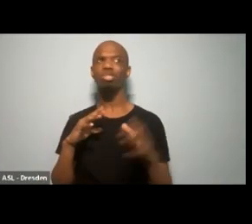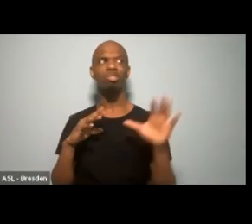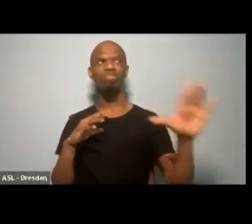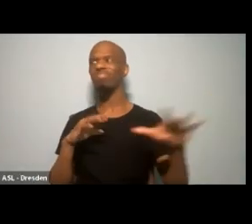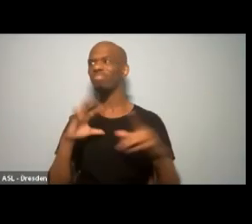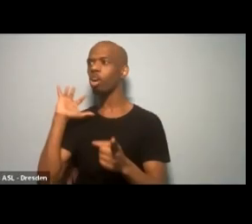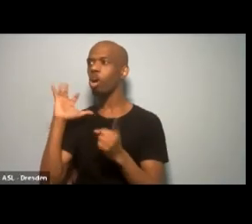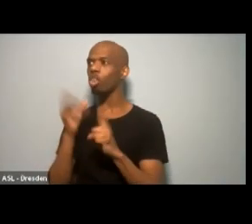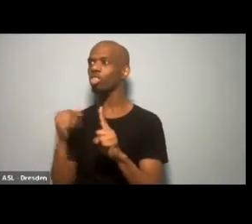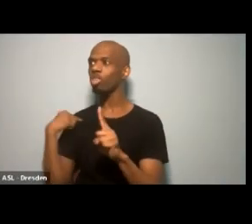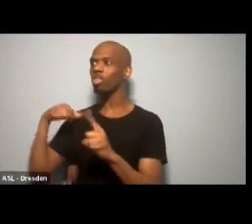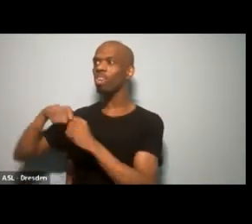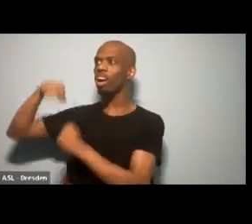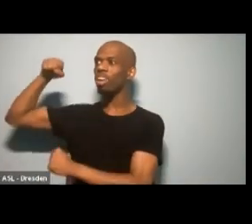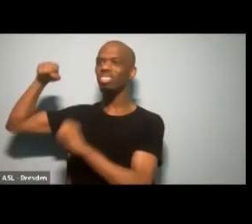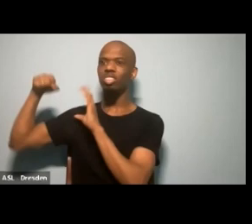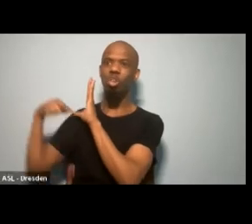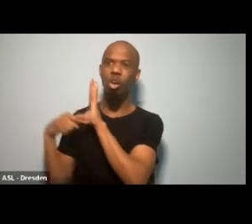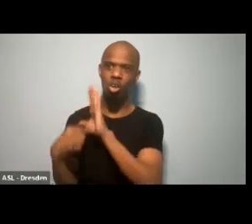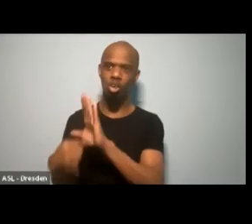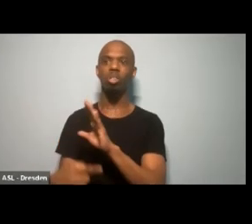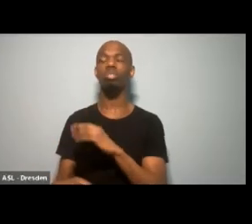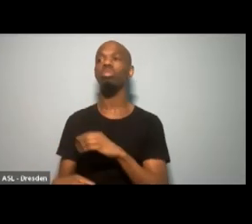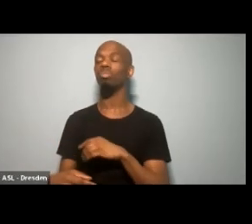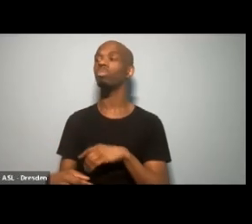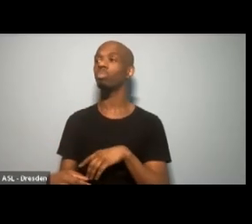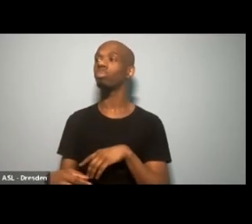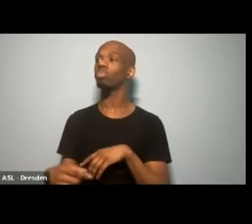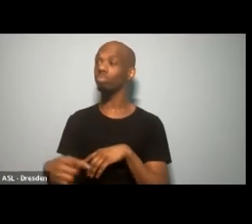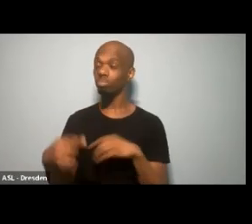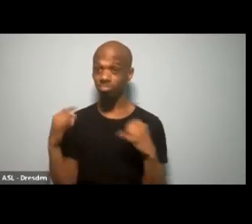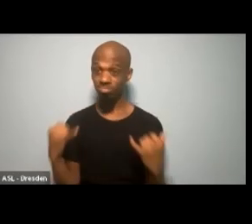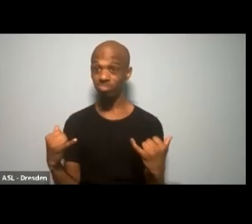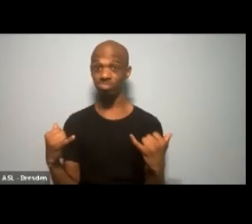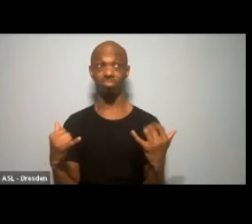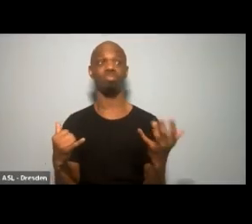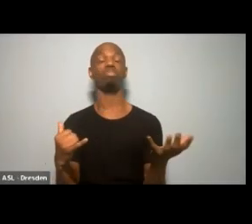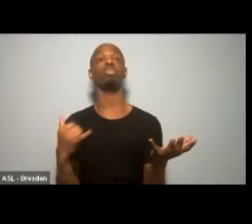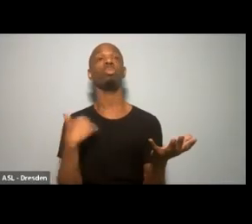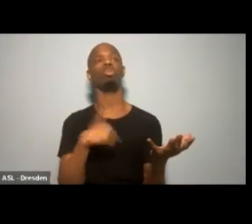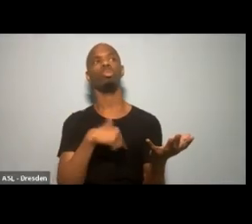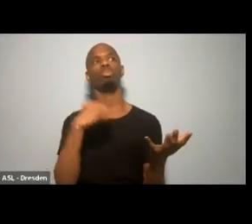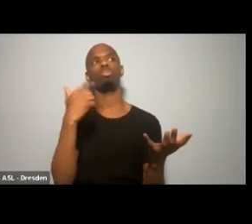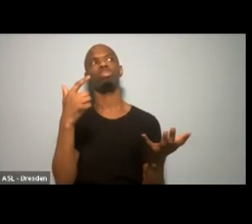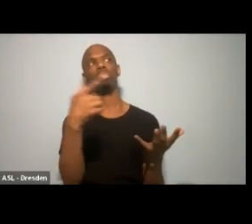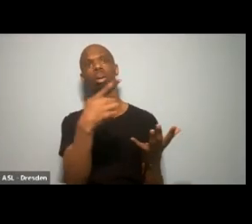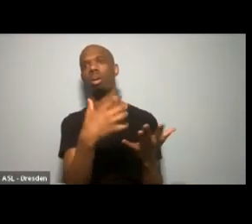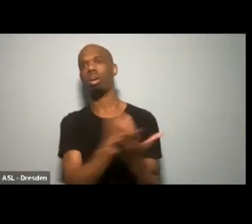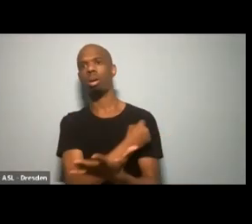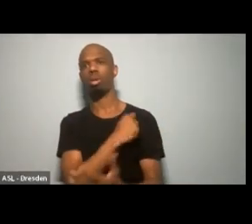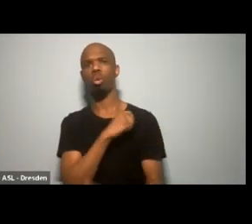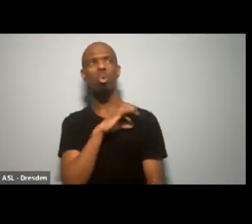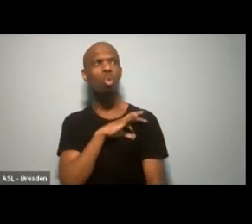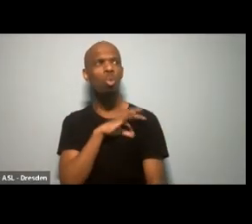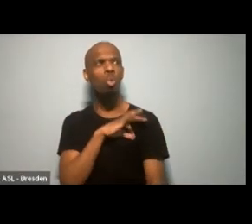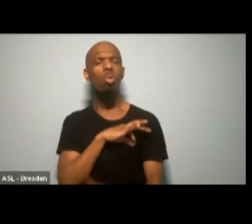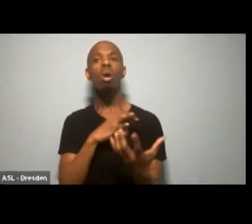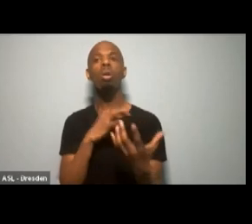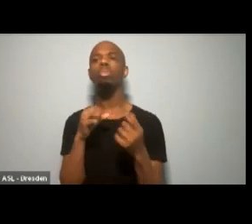And through this, there is sustainability of our cultural heritage.